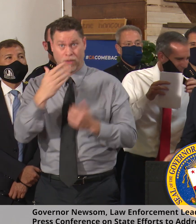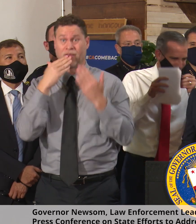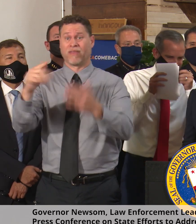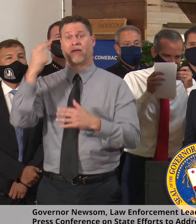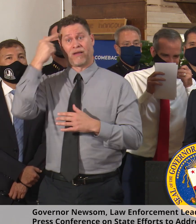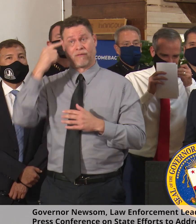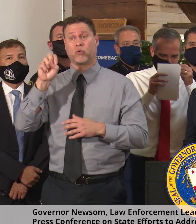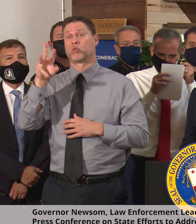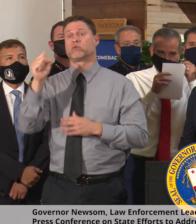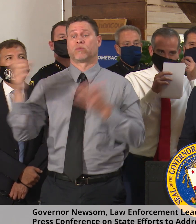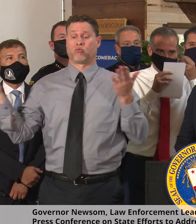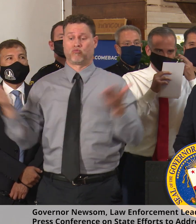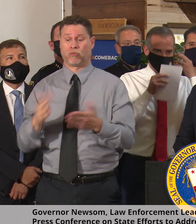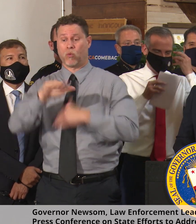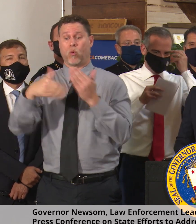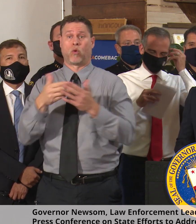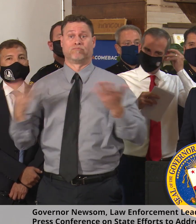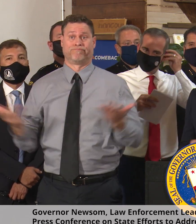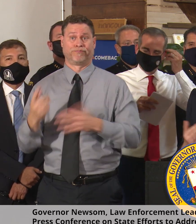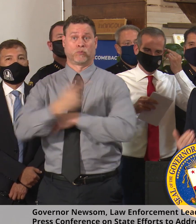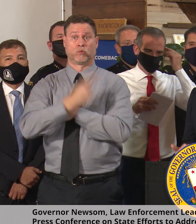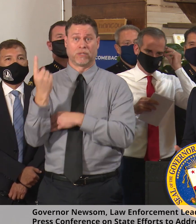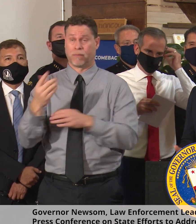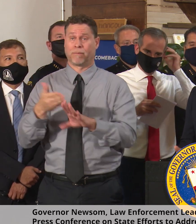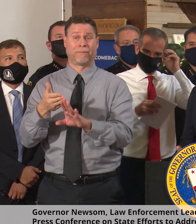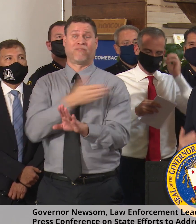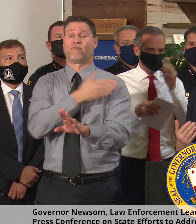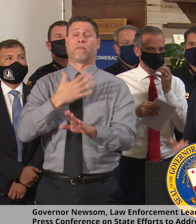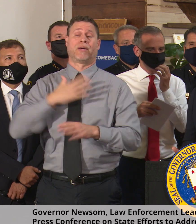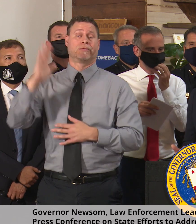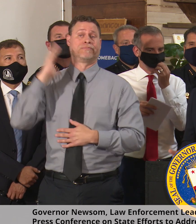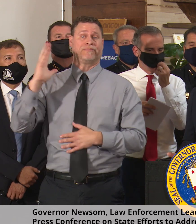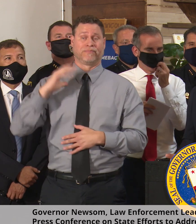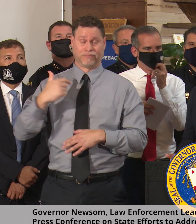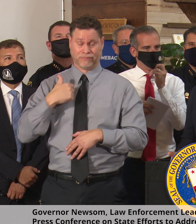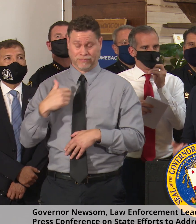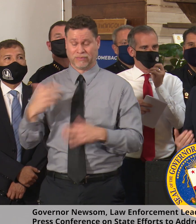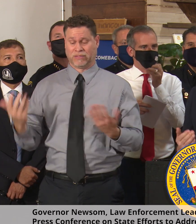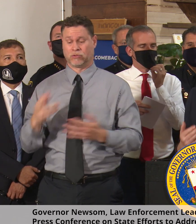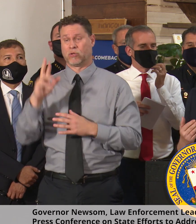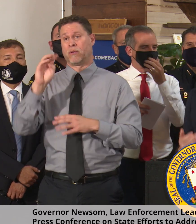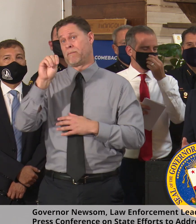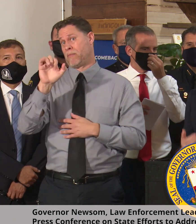for bringing us all together today. You know before my time as mayor of Riverside I I spent